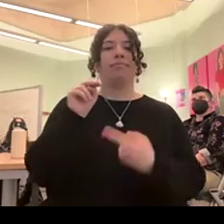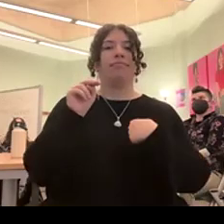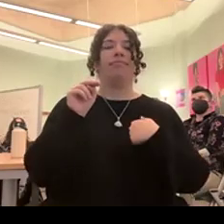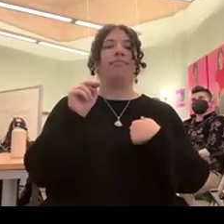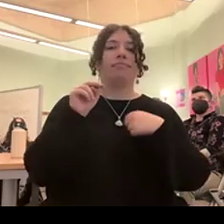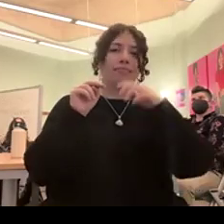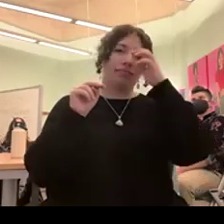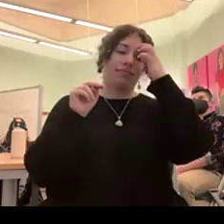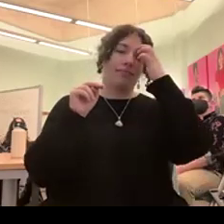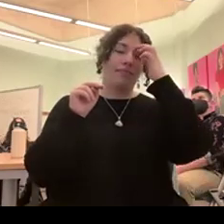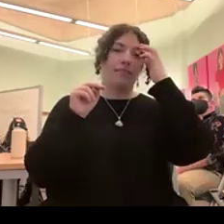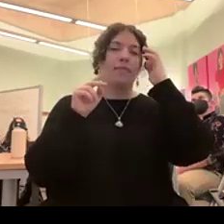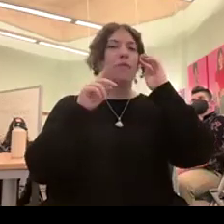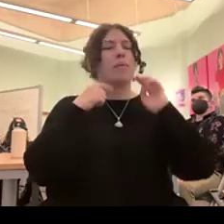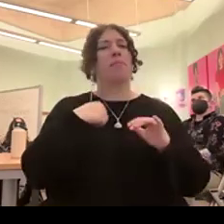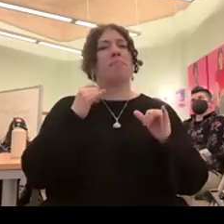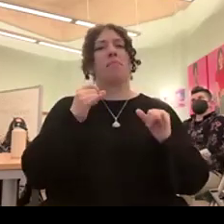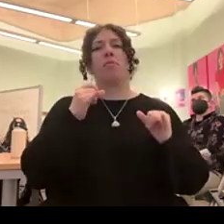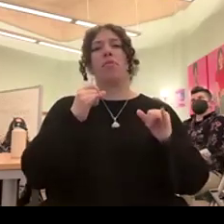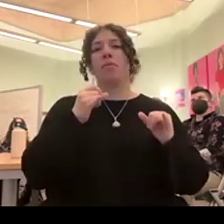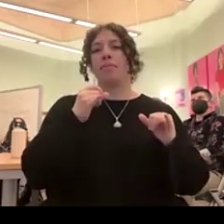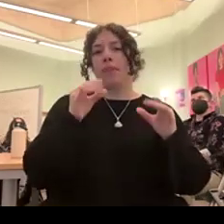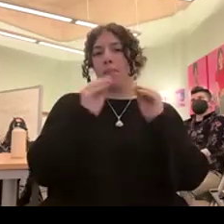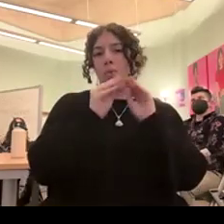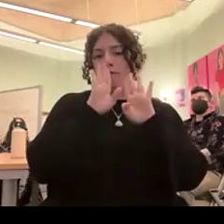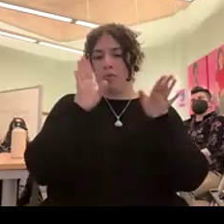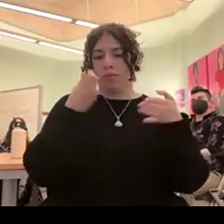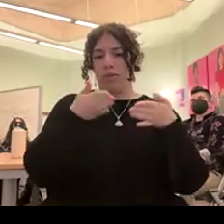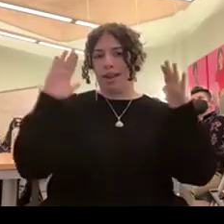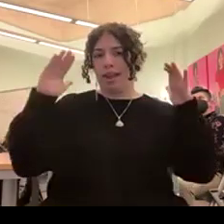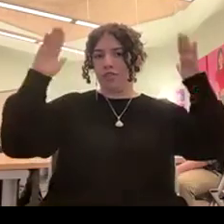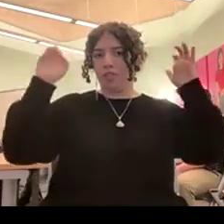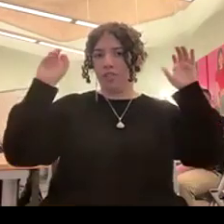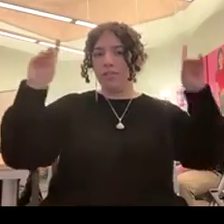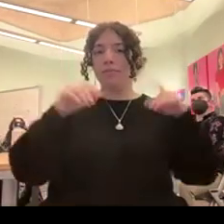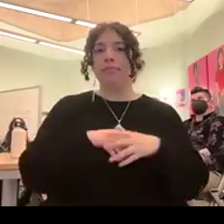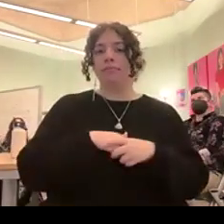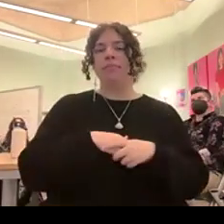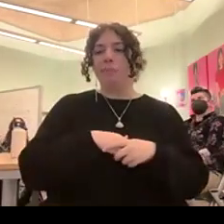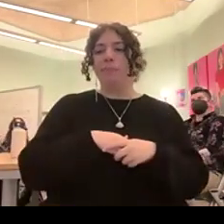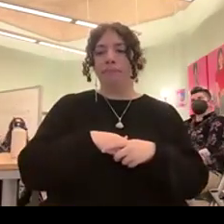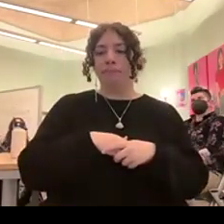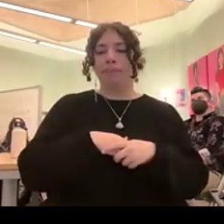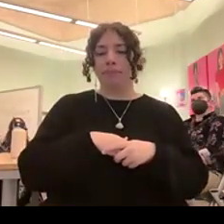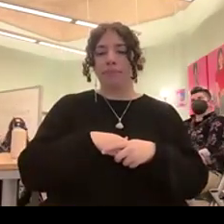This is Jordan. For me, I'm actually in a similar boat, where I'm more focused on higher